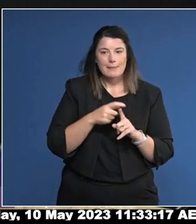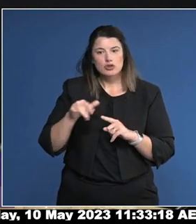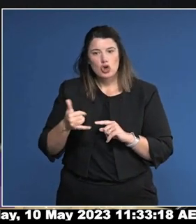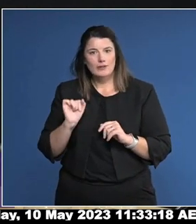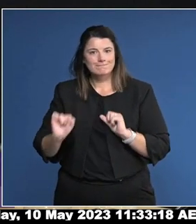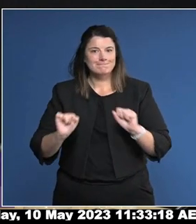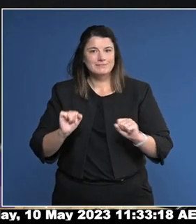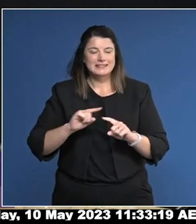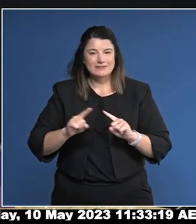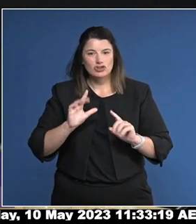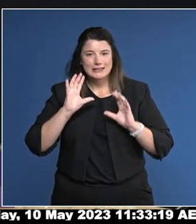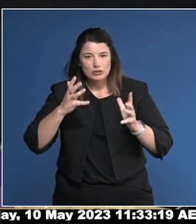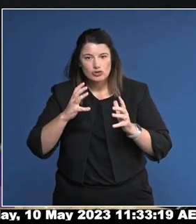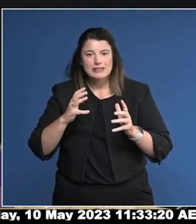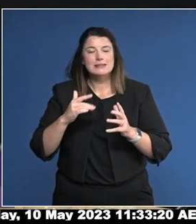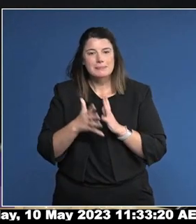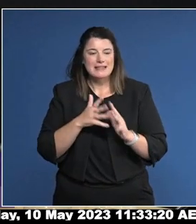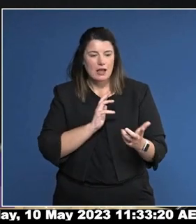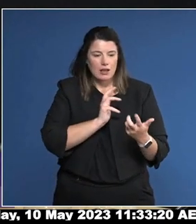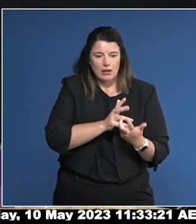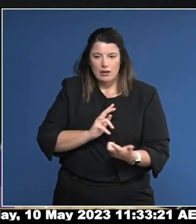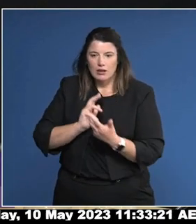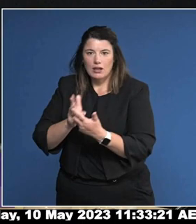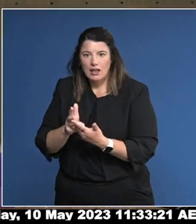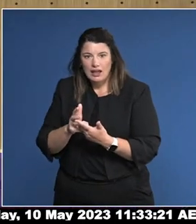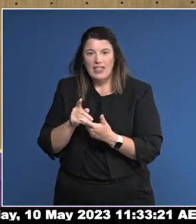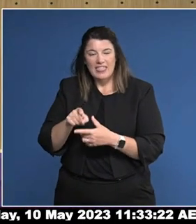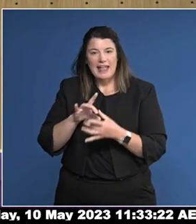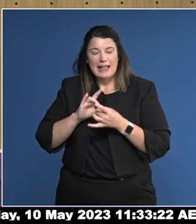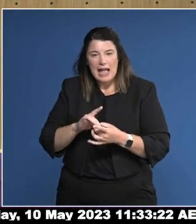interests and tailored the education and engagement around those.